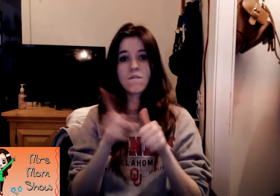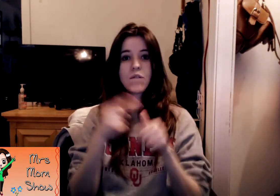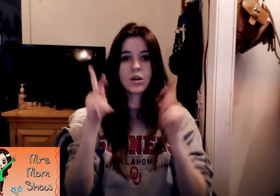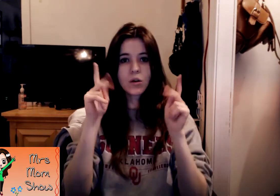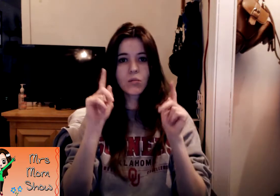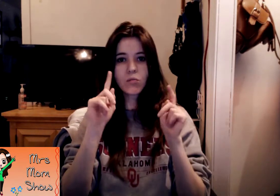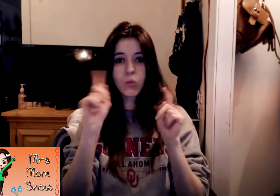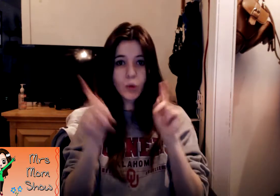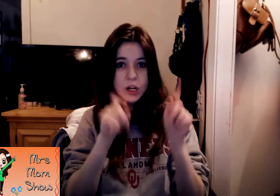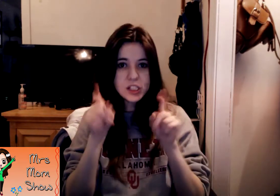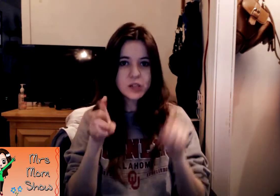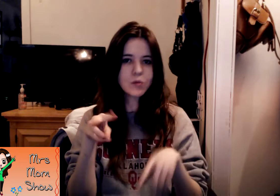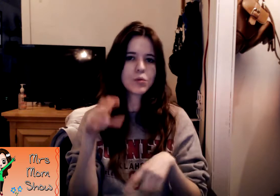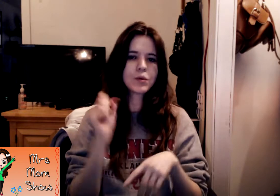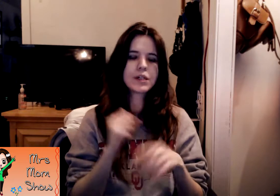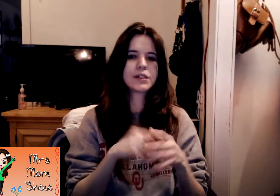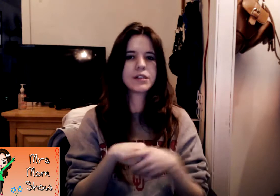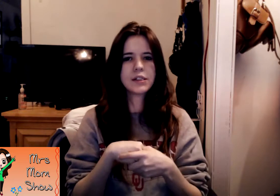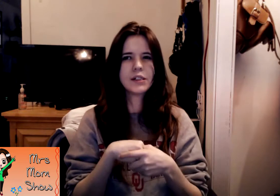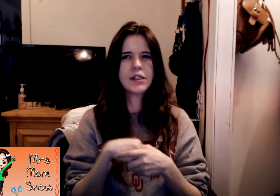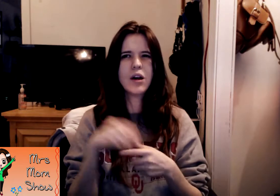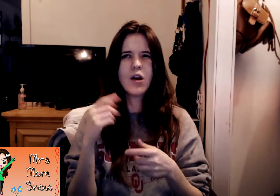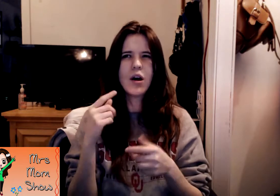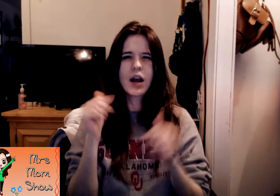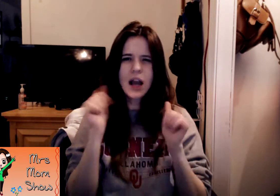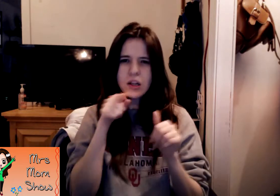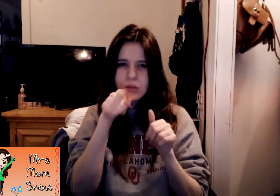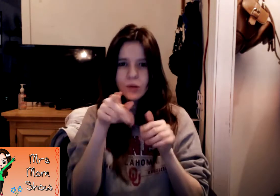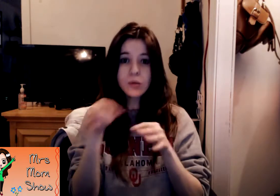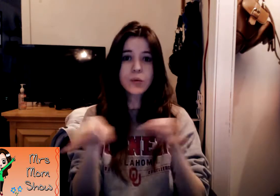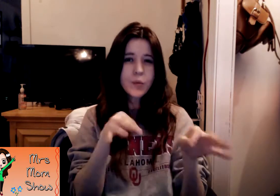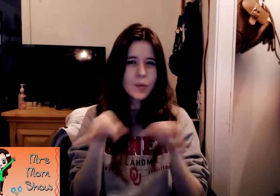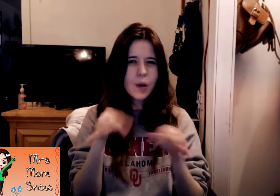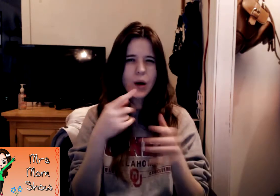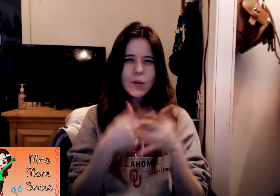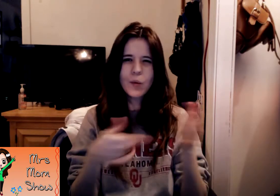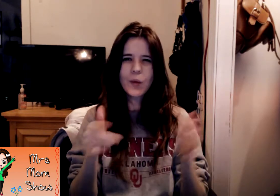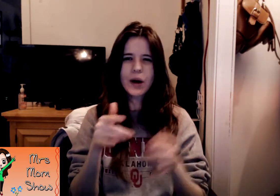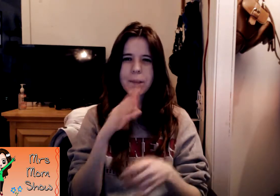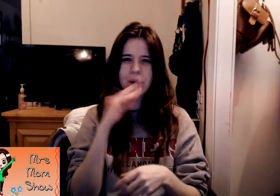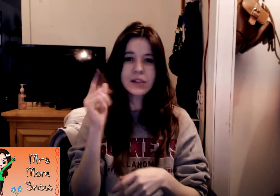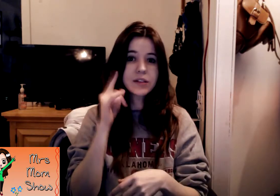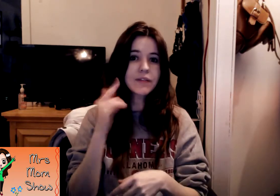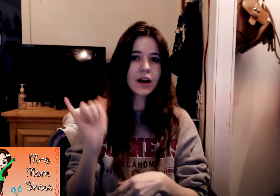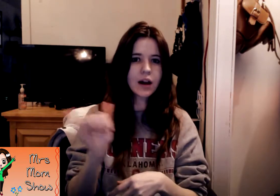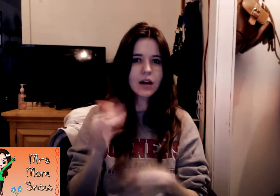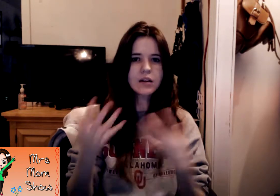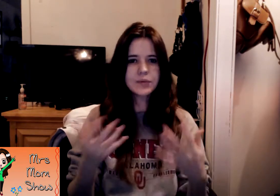The first question was, "Can you describe what being deaf feels like?" -